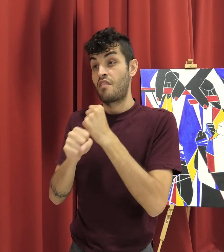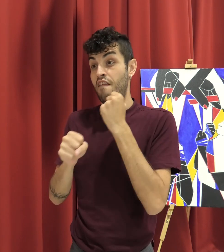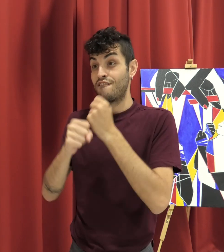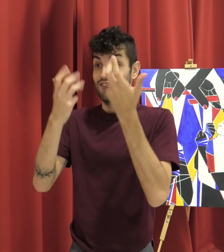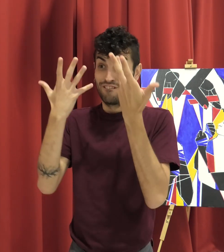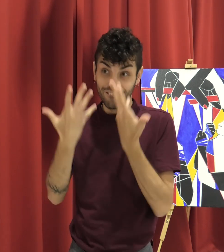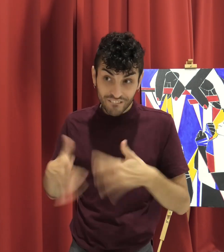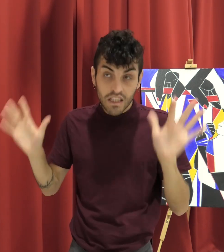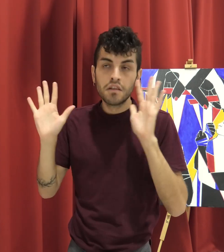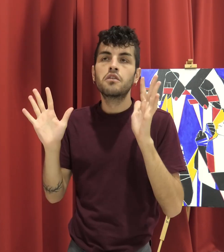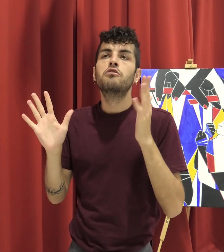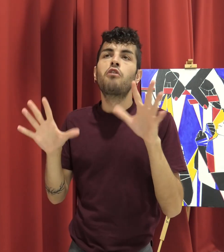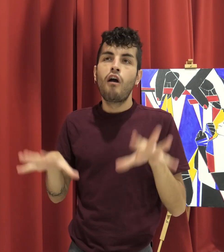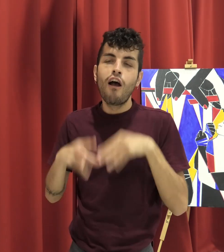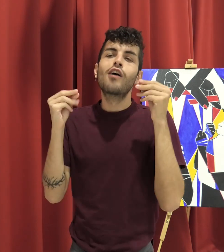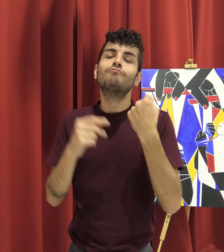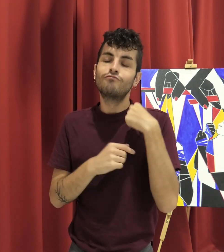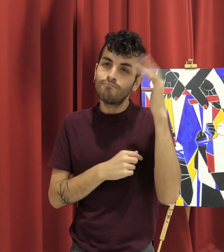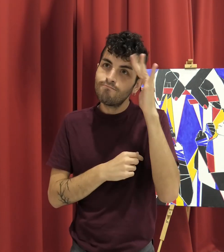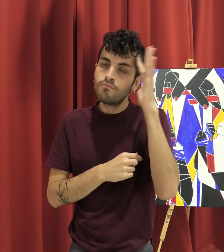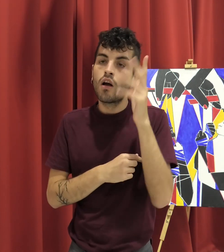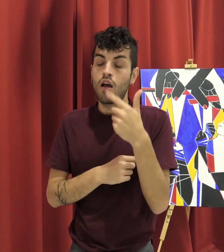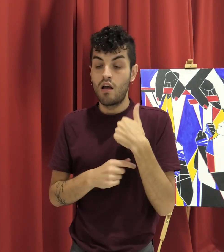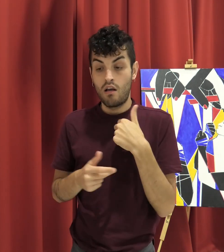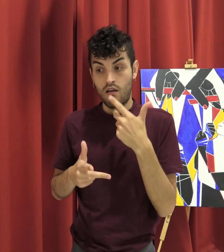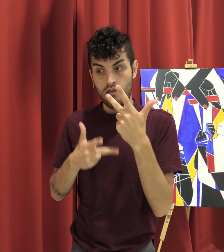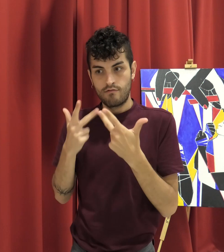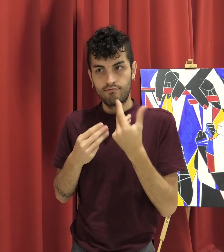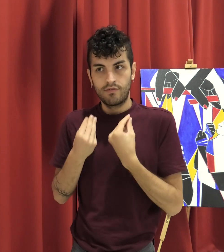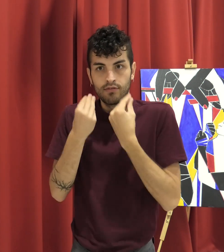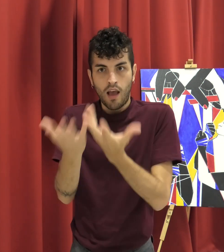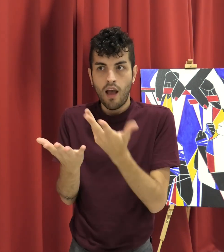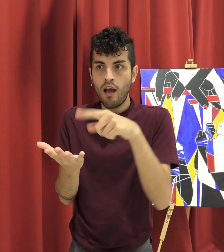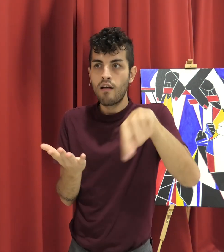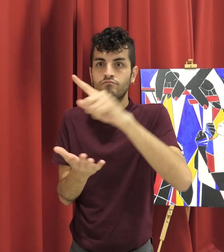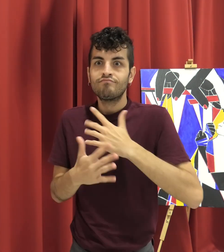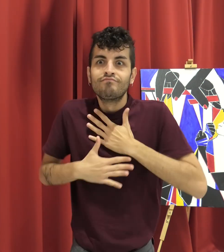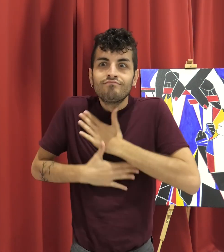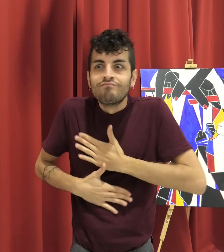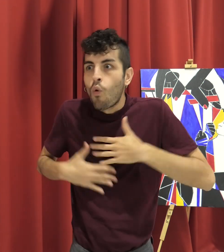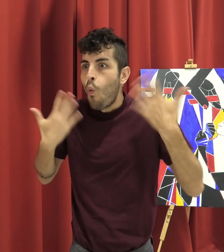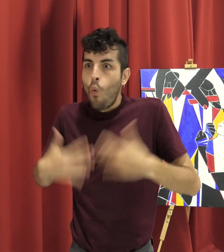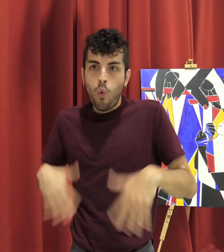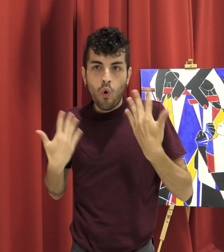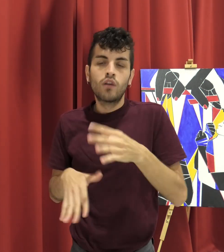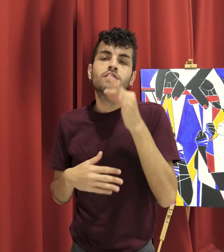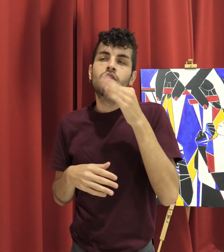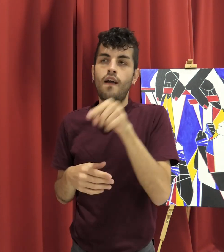At the end of the work I try to perceive the feelings of the audience and if I see them satisfied